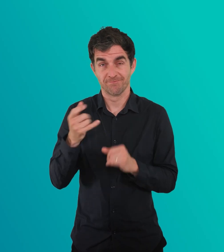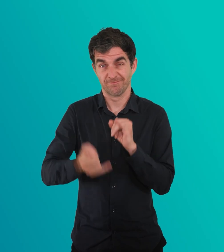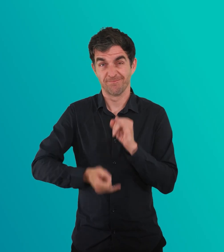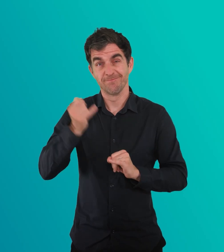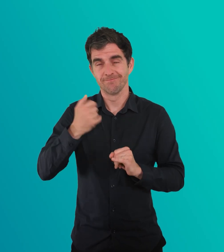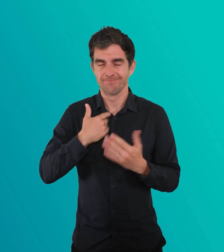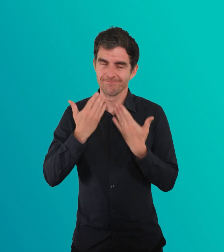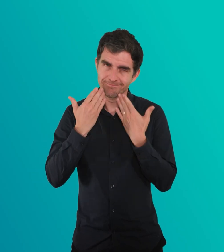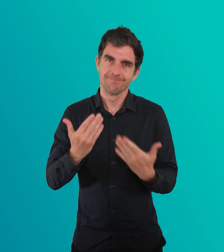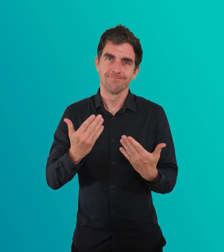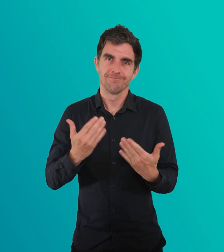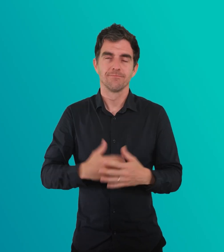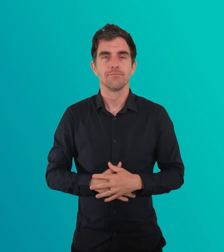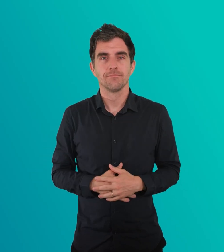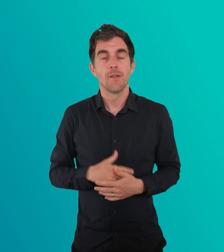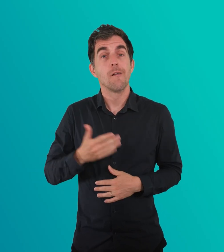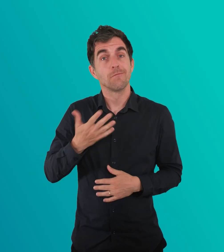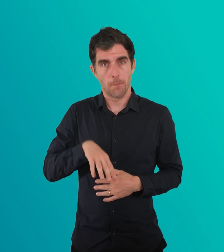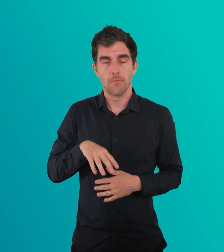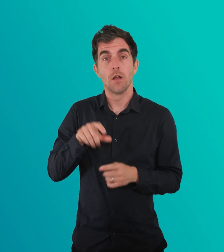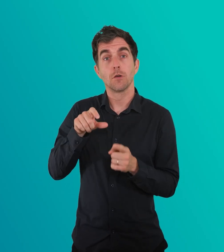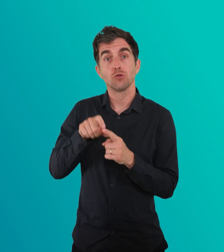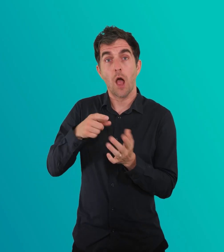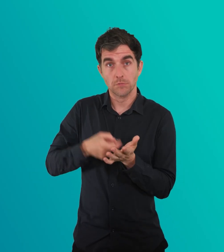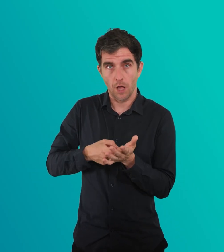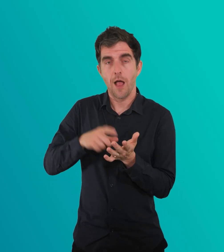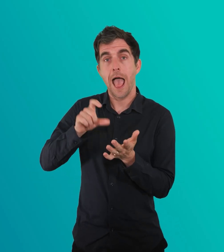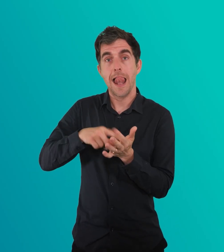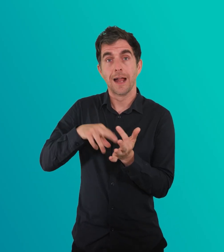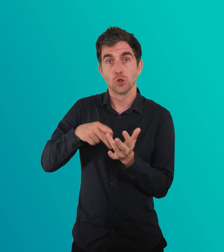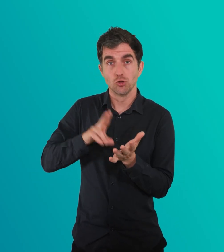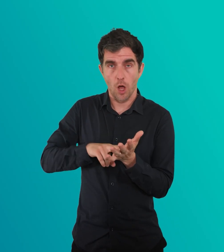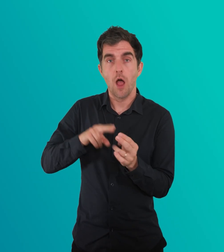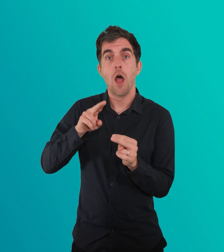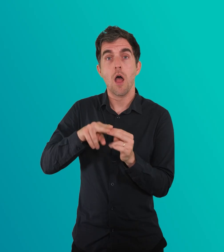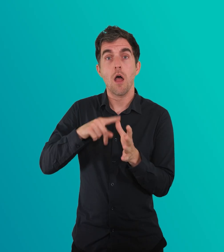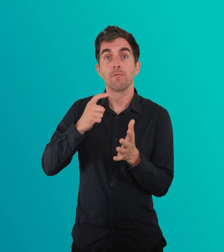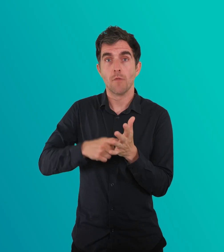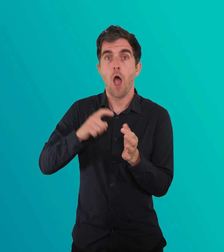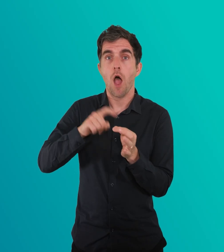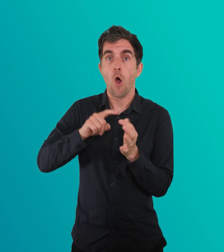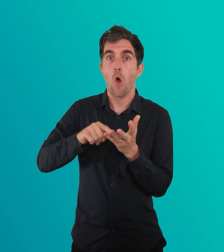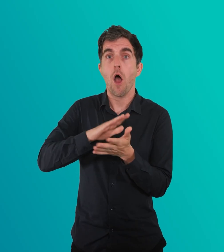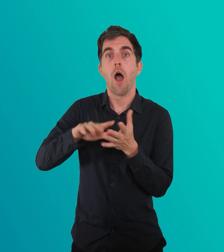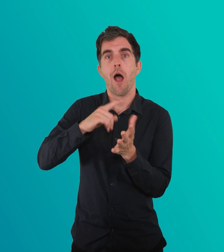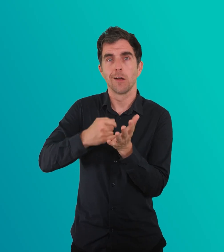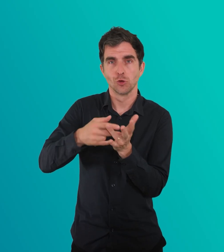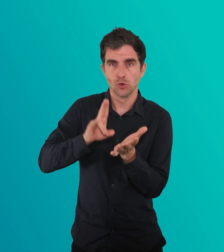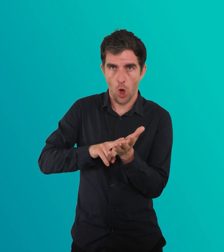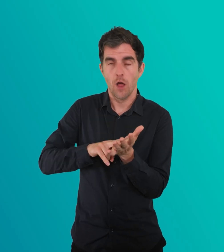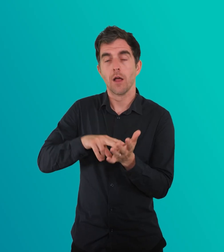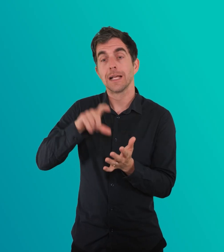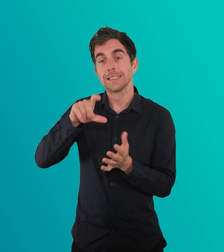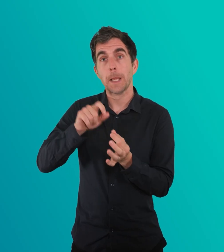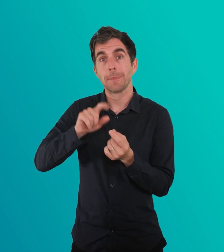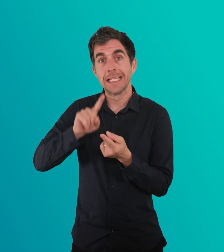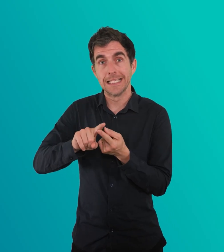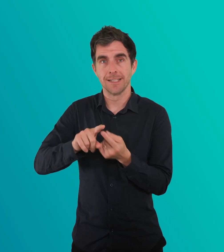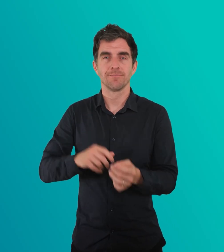Yours sincerely, Doctor Clenton Farquharson (CBE)